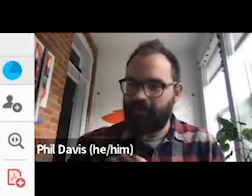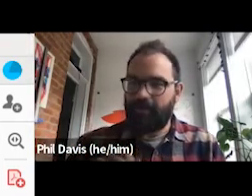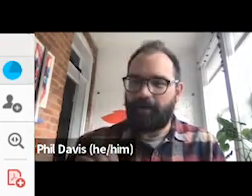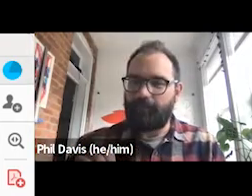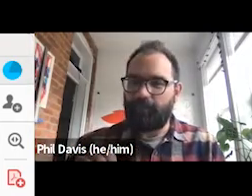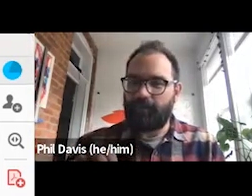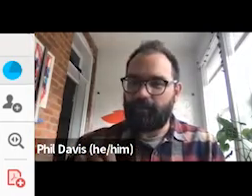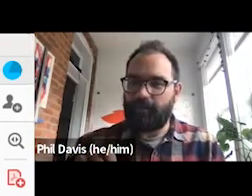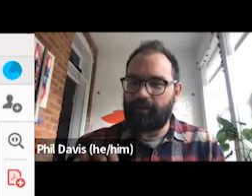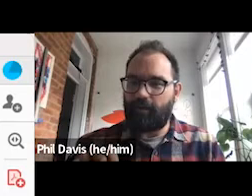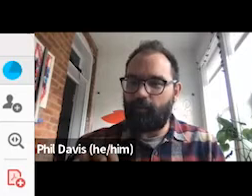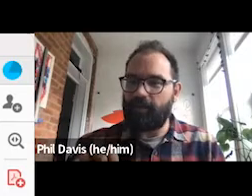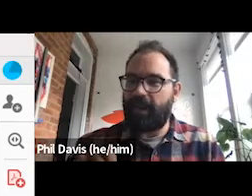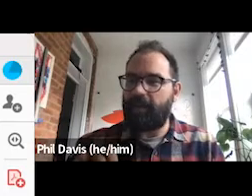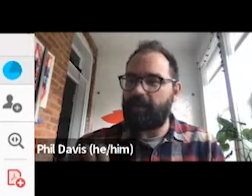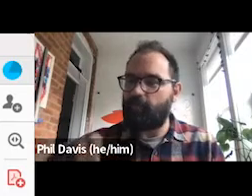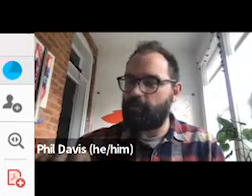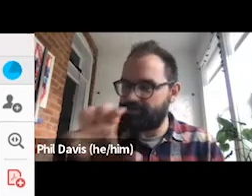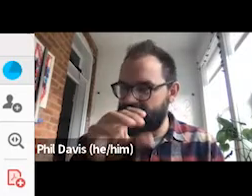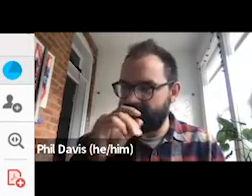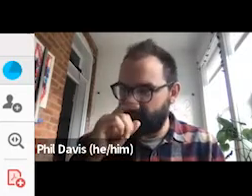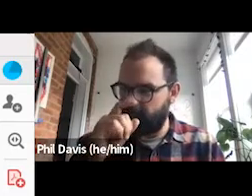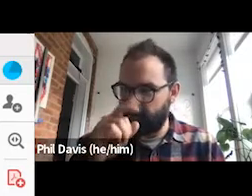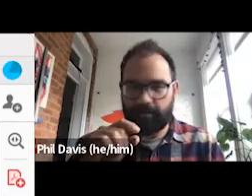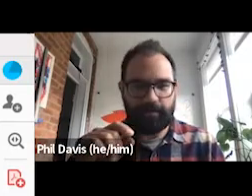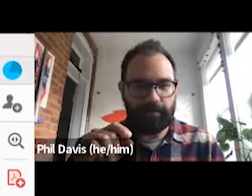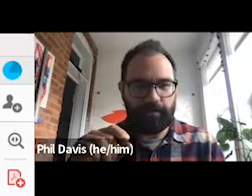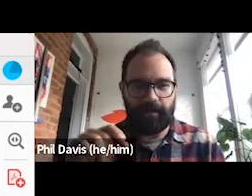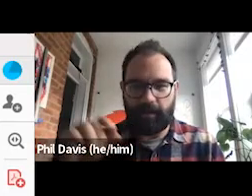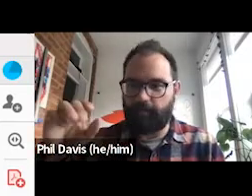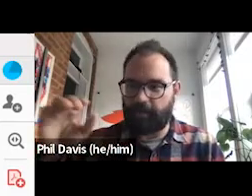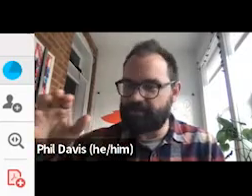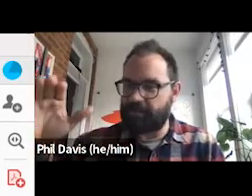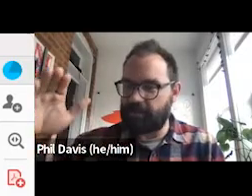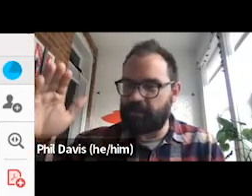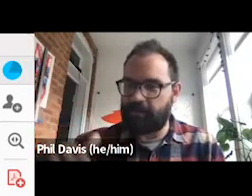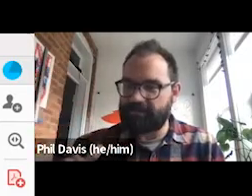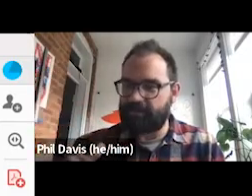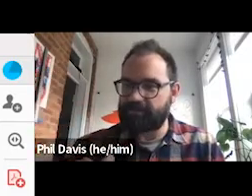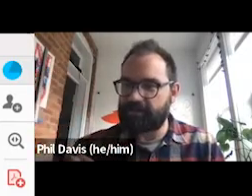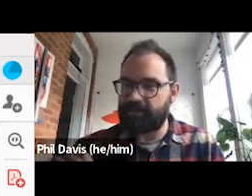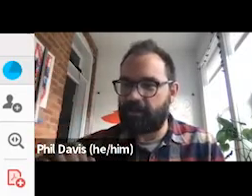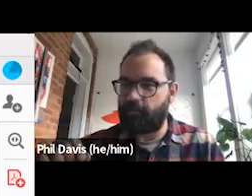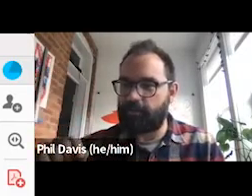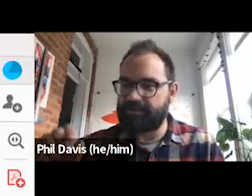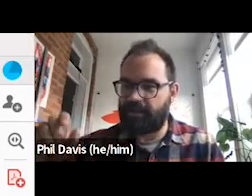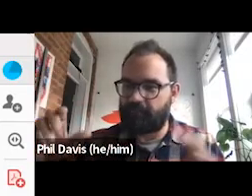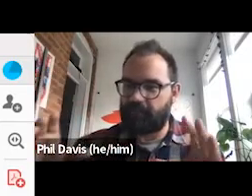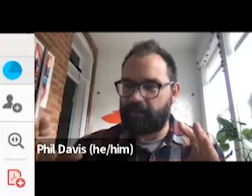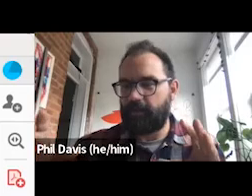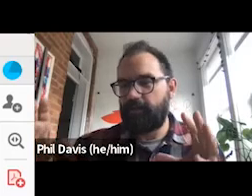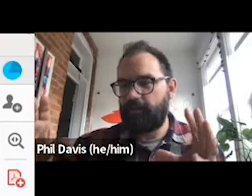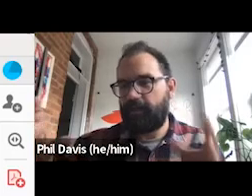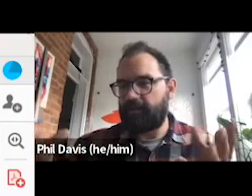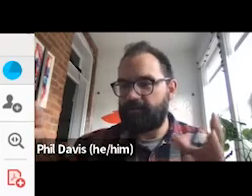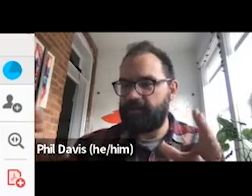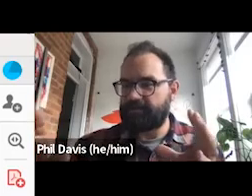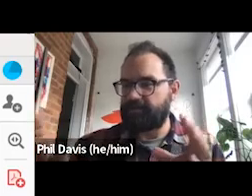You know, we had a more specific budget in an Excel sheet and we just kinda had to take